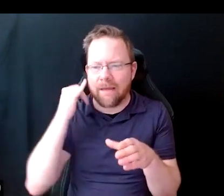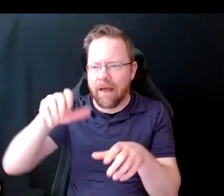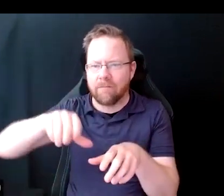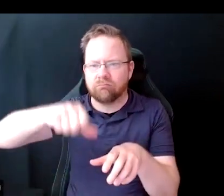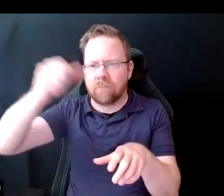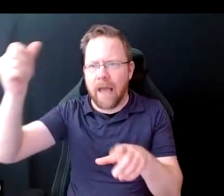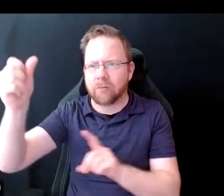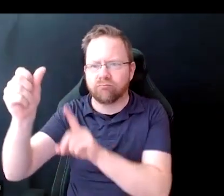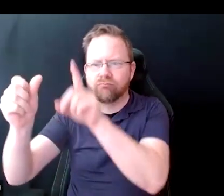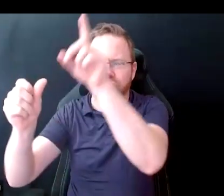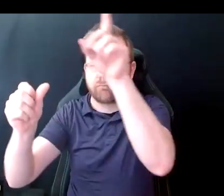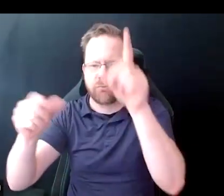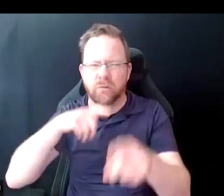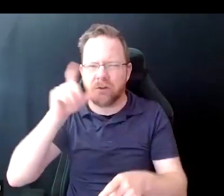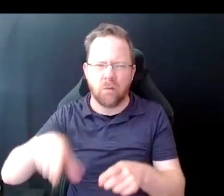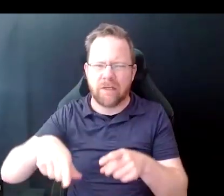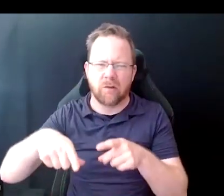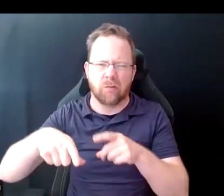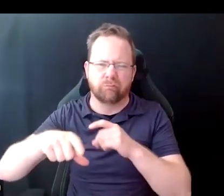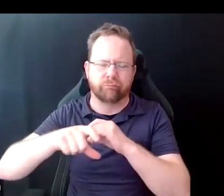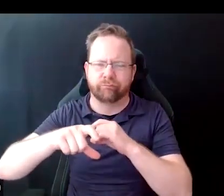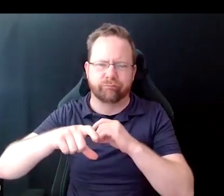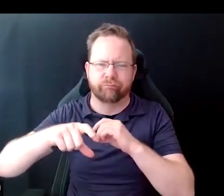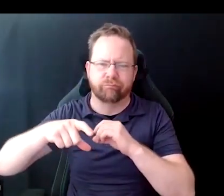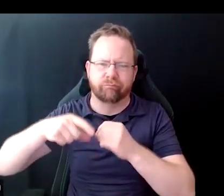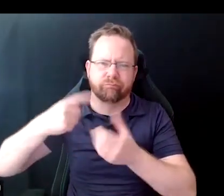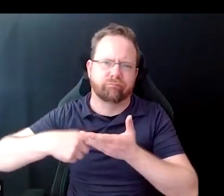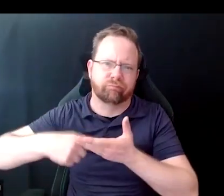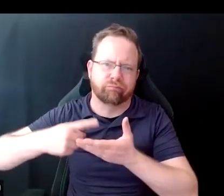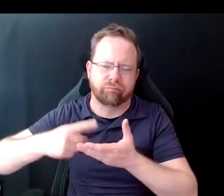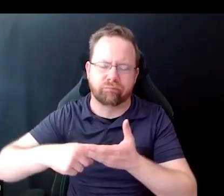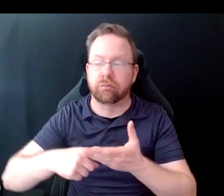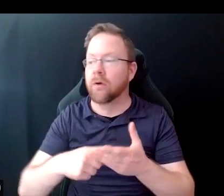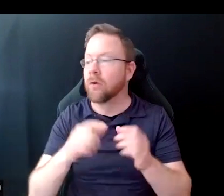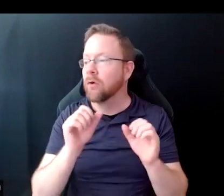to get out of or to get into, right? Pretty soon, we're going to be talking about evacuating a bus or evacuating